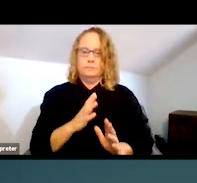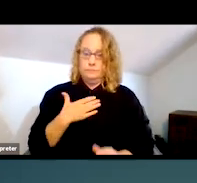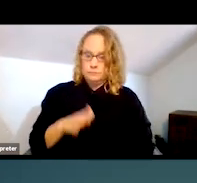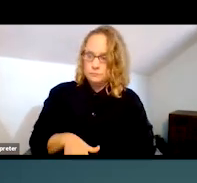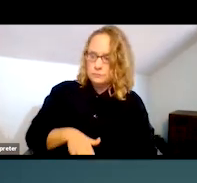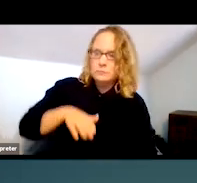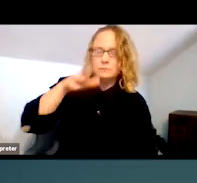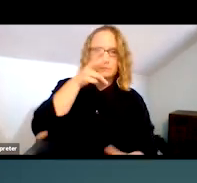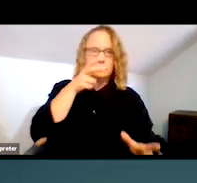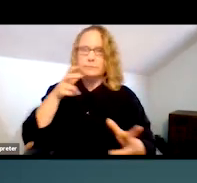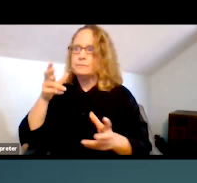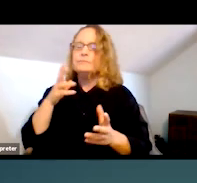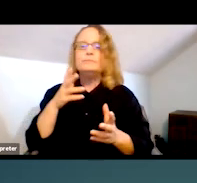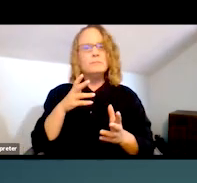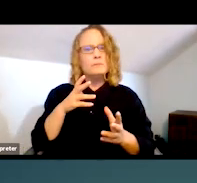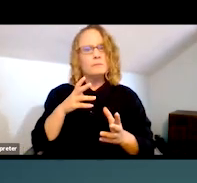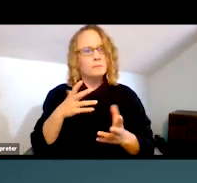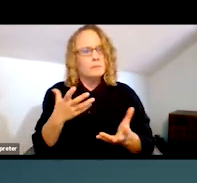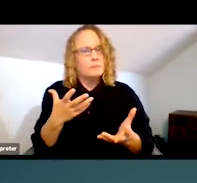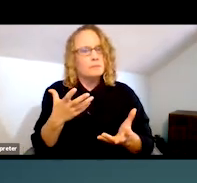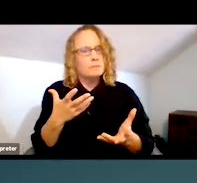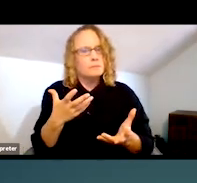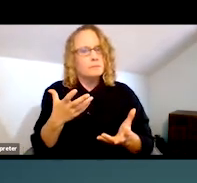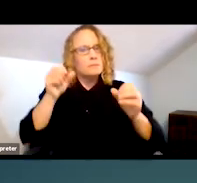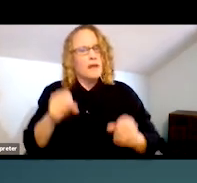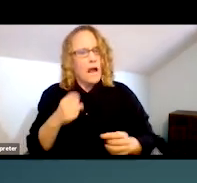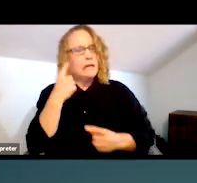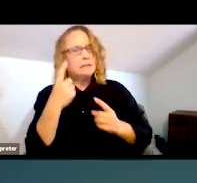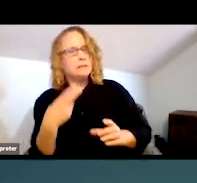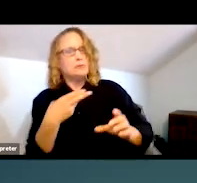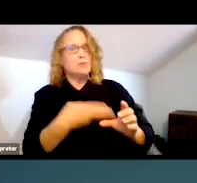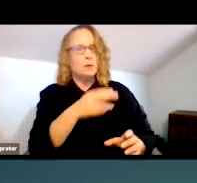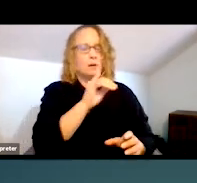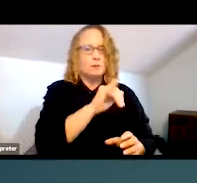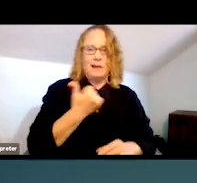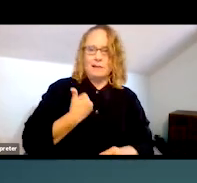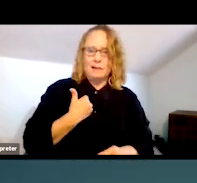the only role models that we had growing up. I'm not promoting for youth gangs at all,